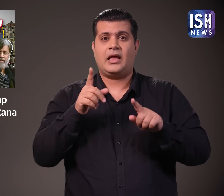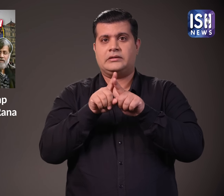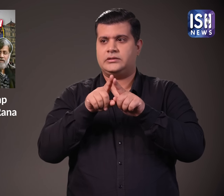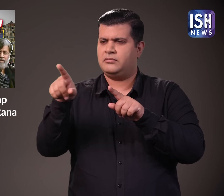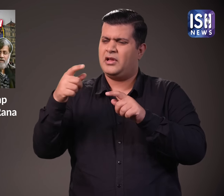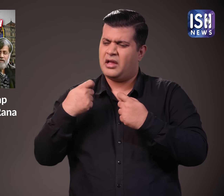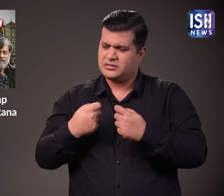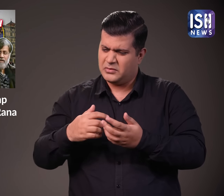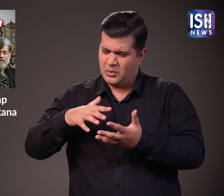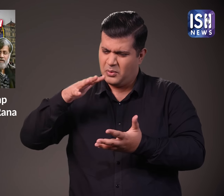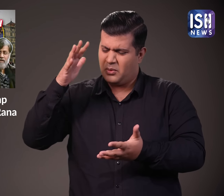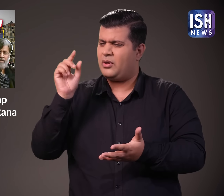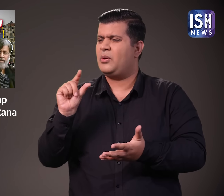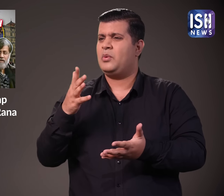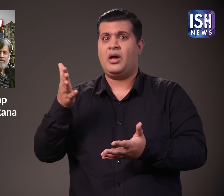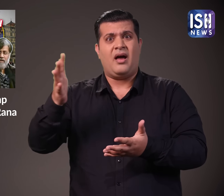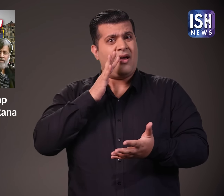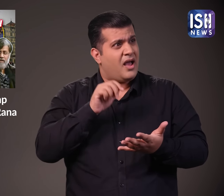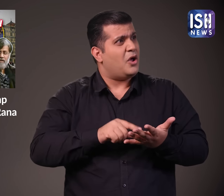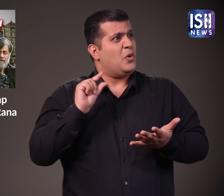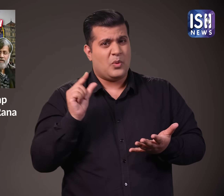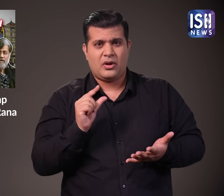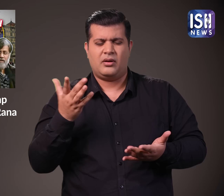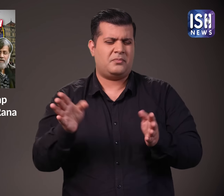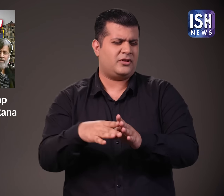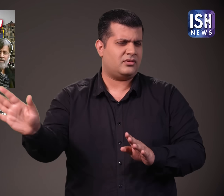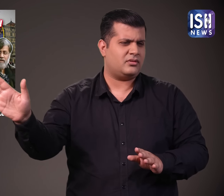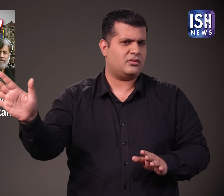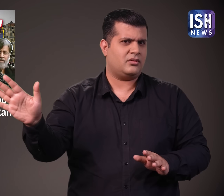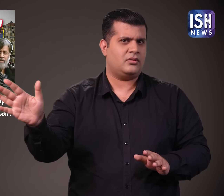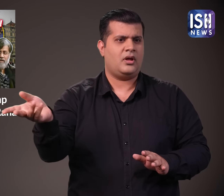Even if an official justifies the expenses, Musk dismisses them as unnecessary.